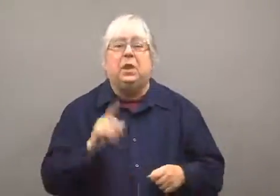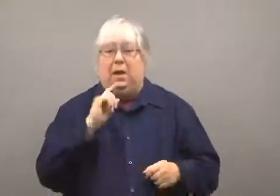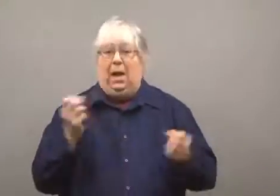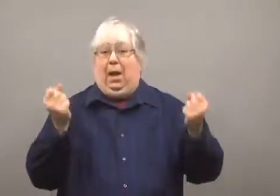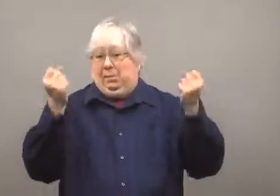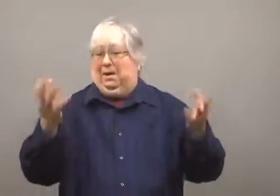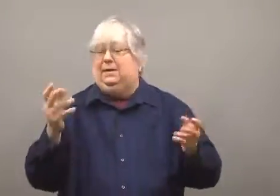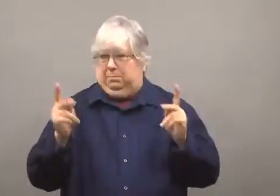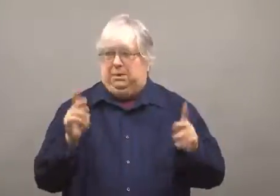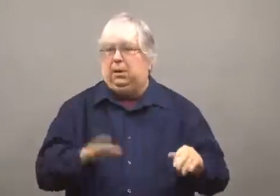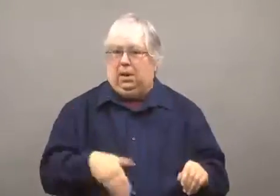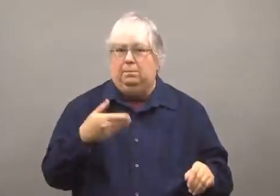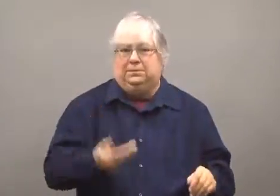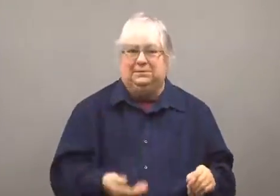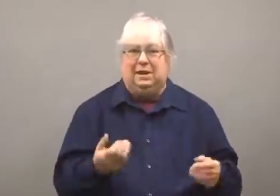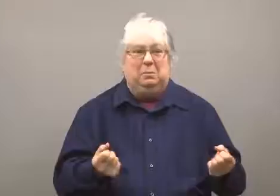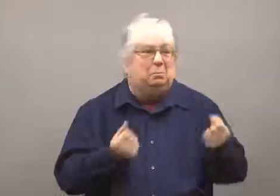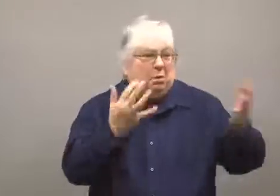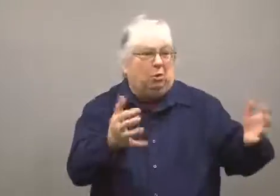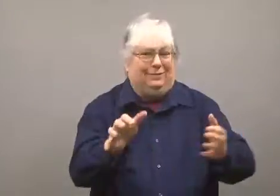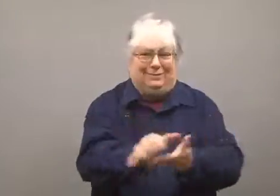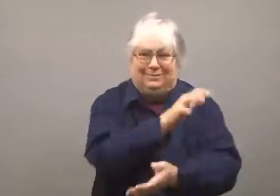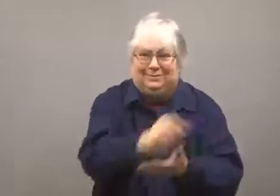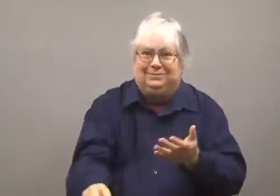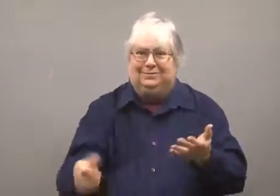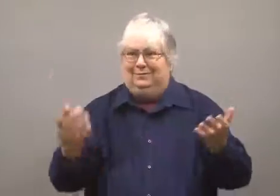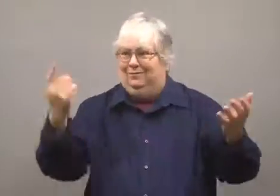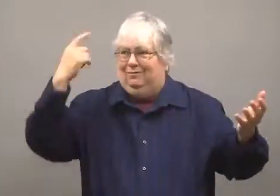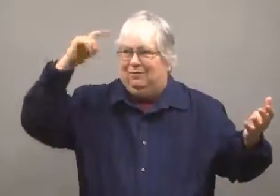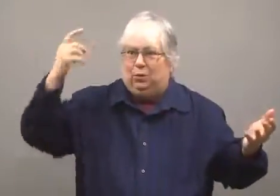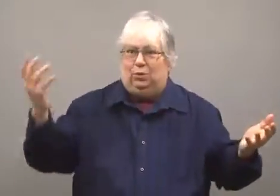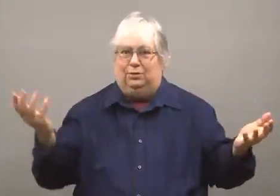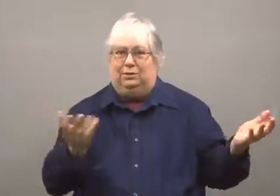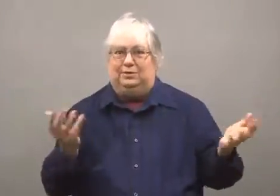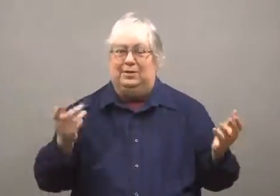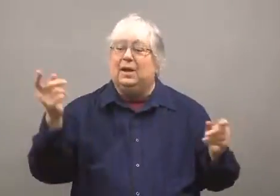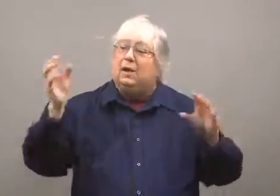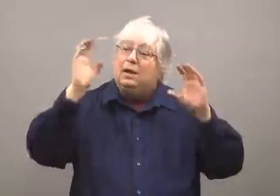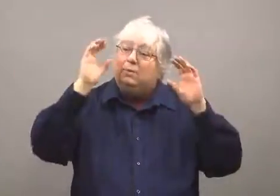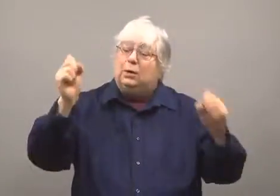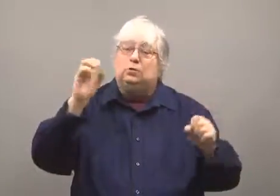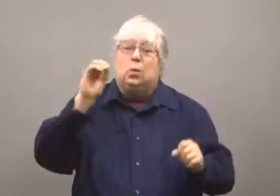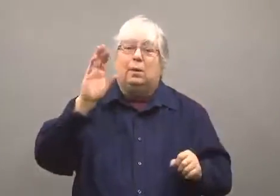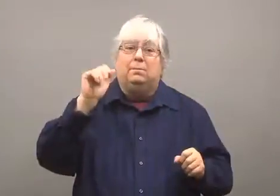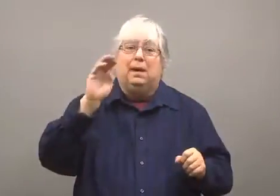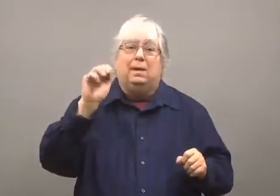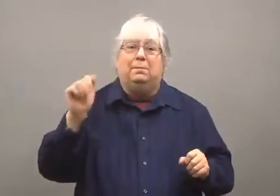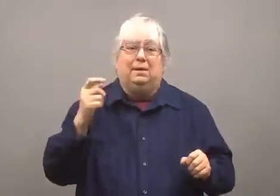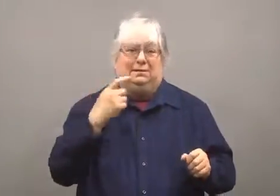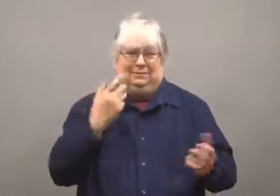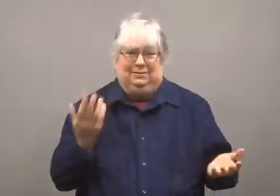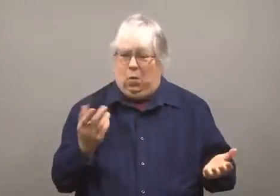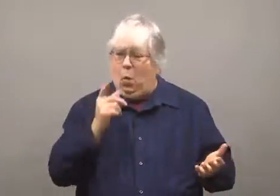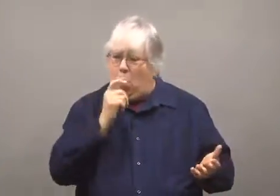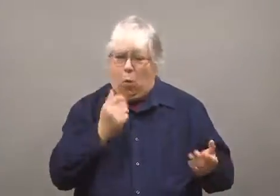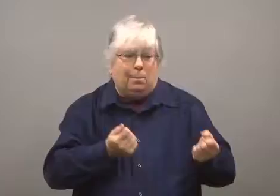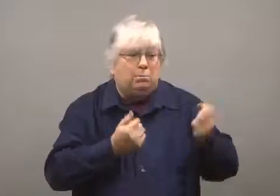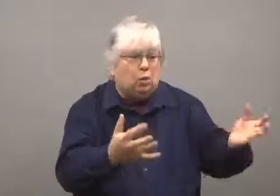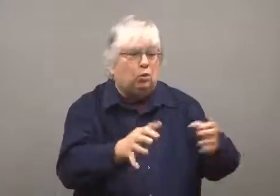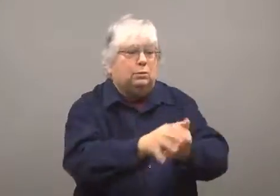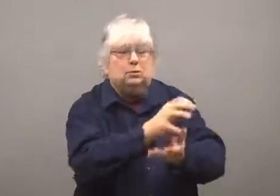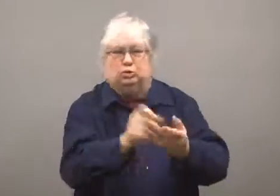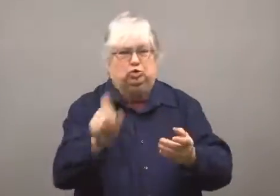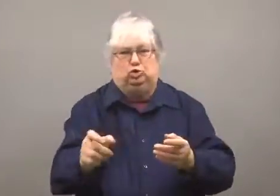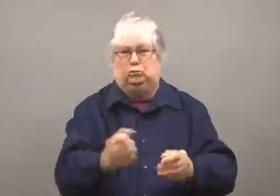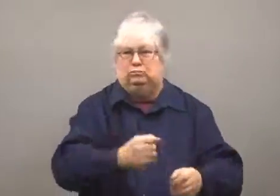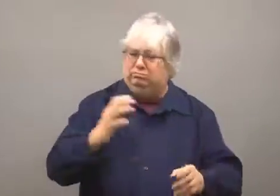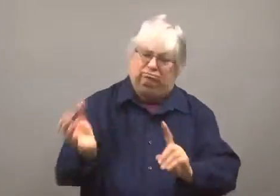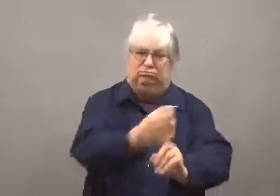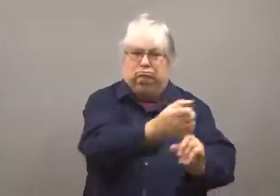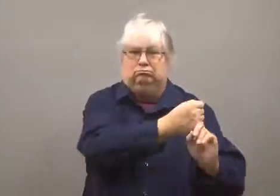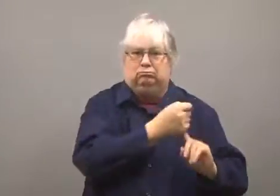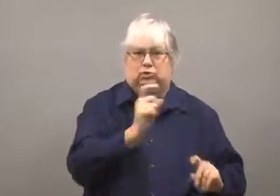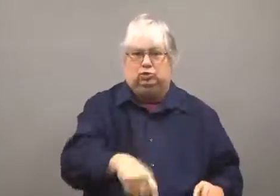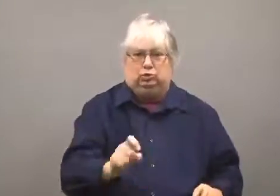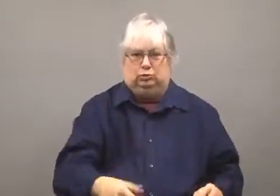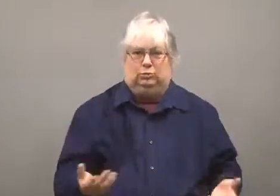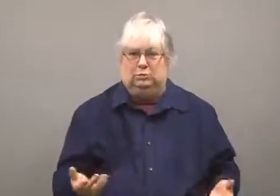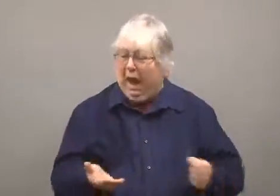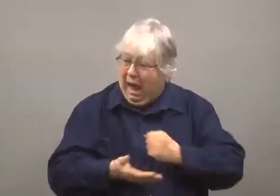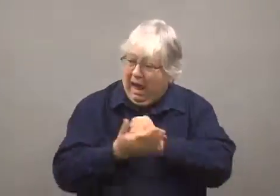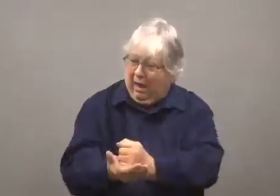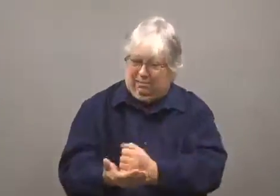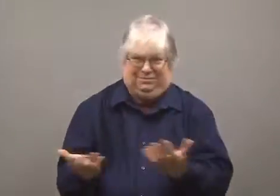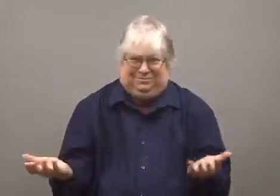Many were upset by the wanton destruction for no good reason.